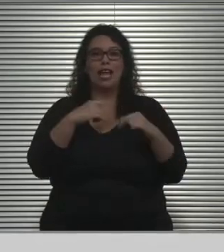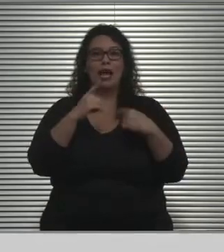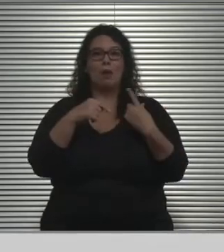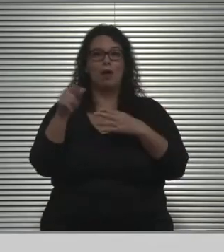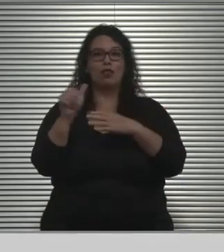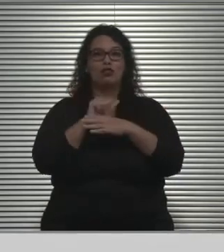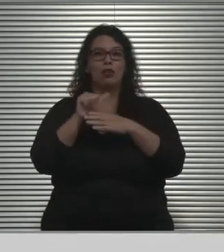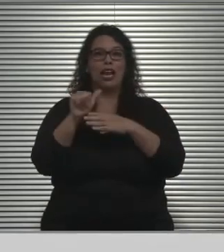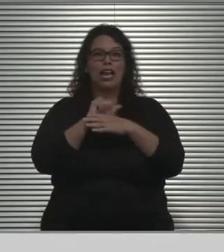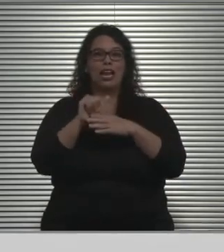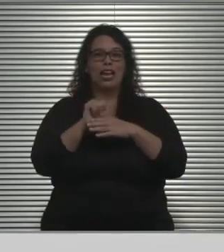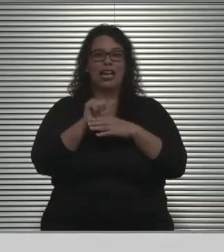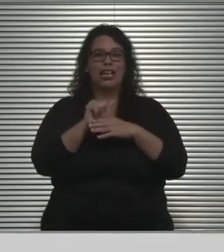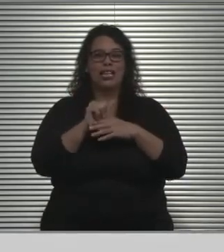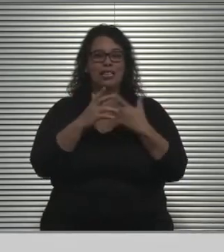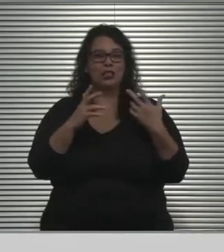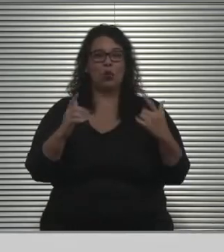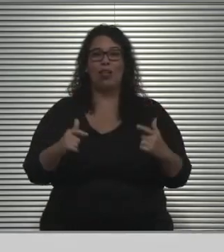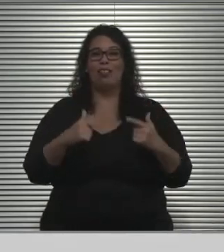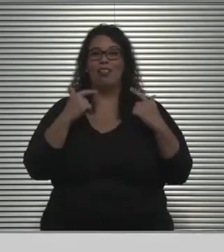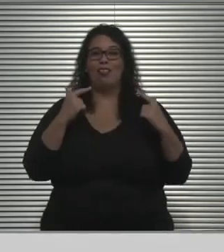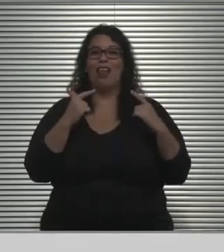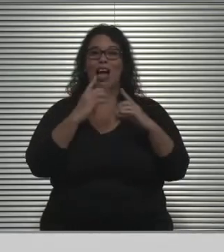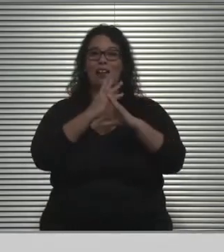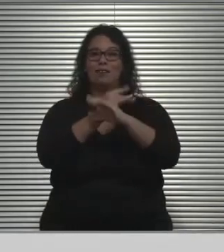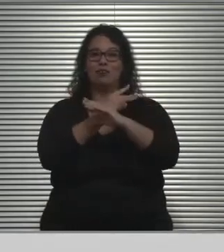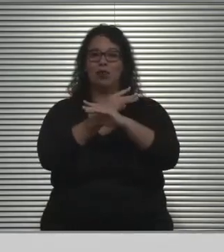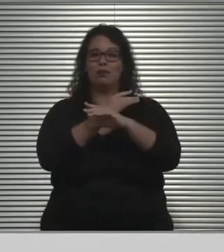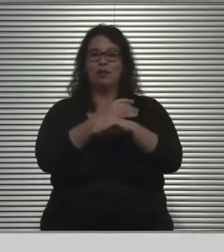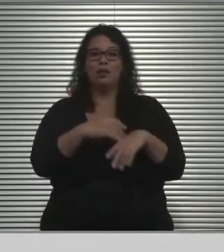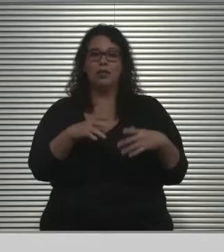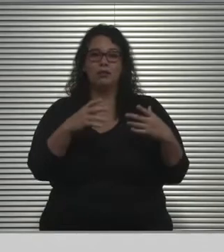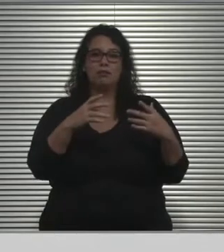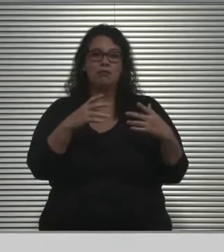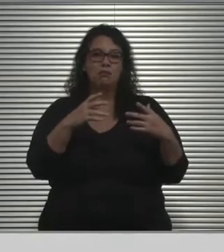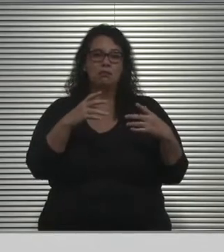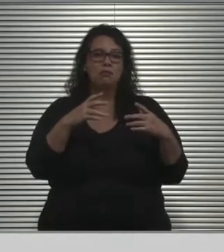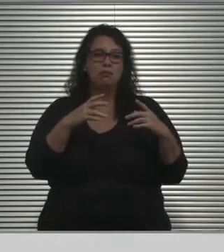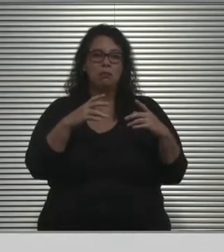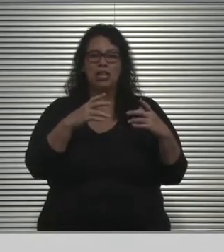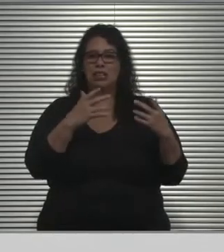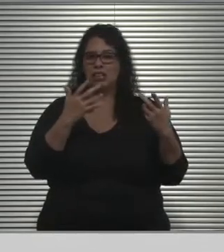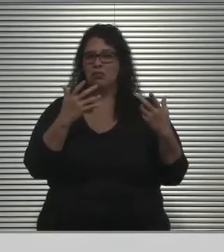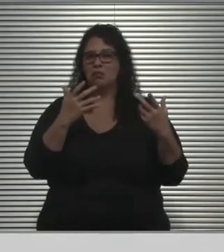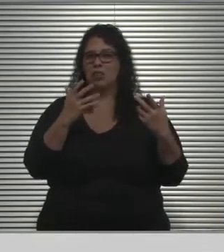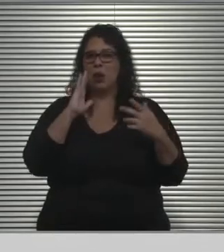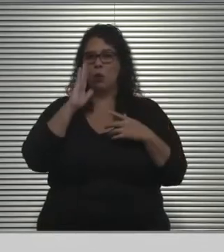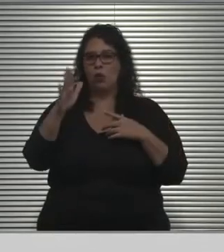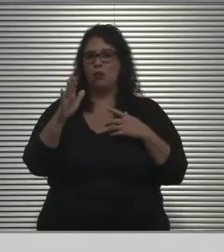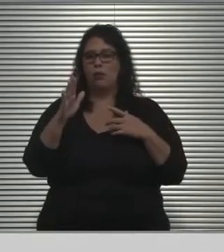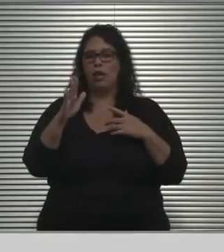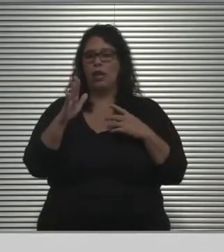is they are live stream, so apparent can watch them live but then they're archived on the district YouTube site.